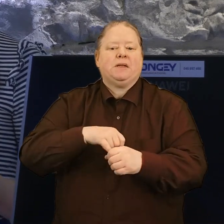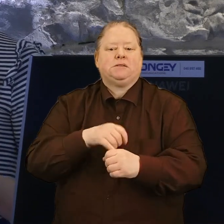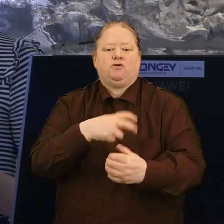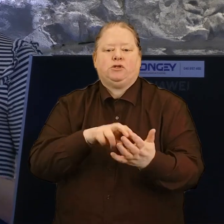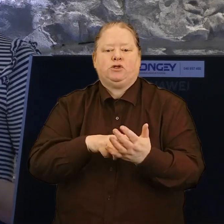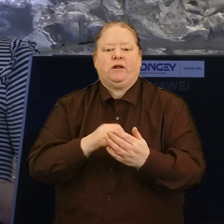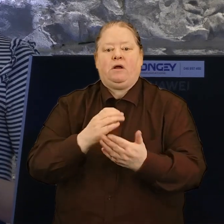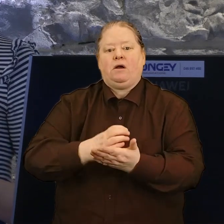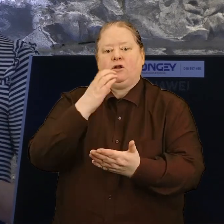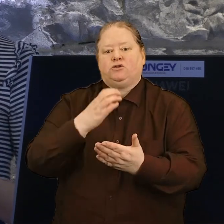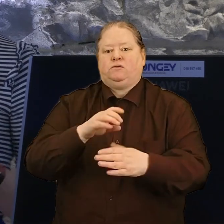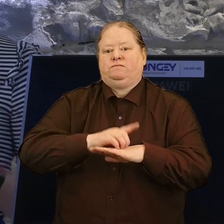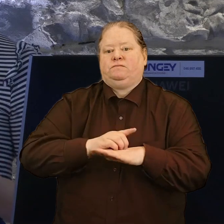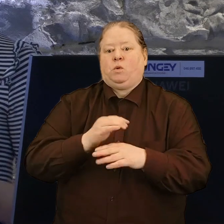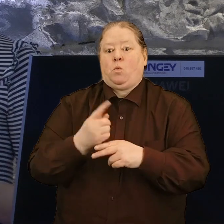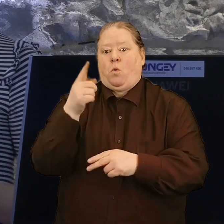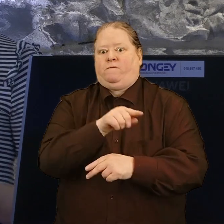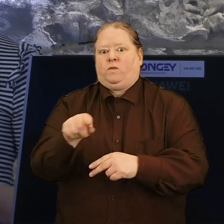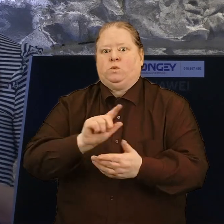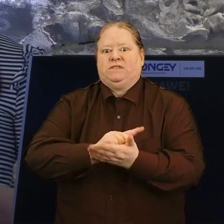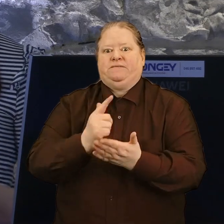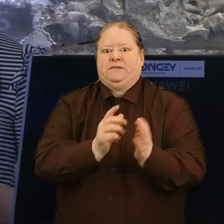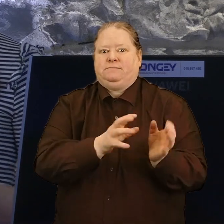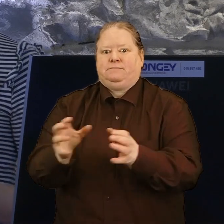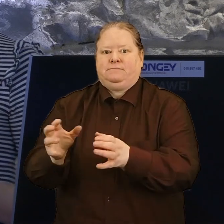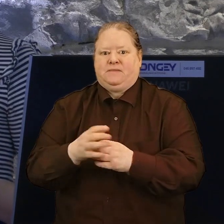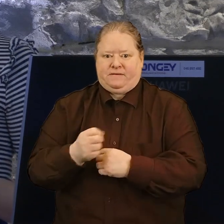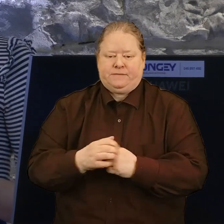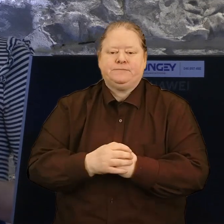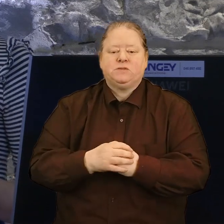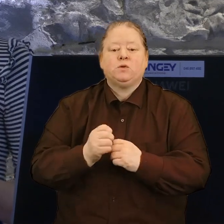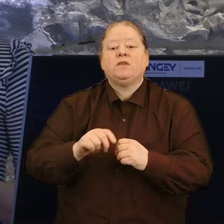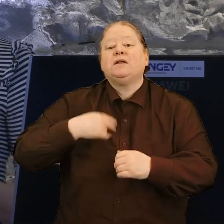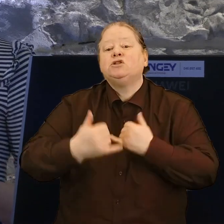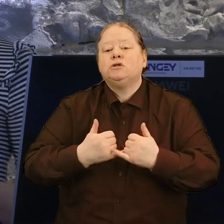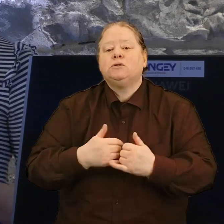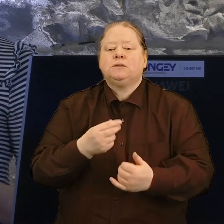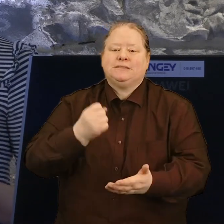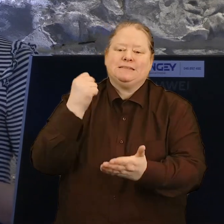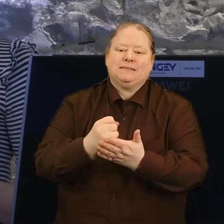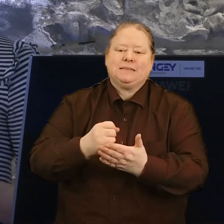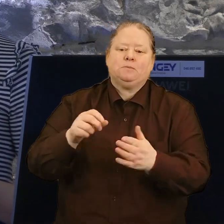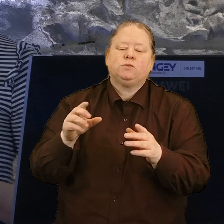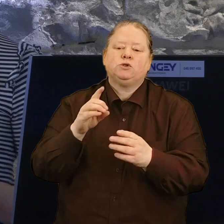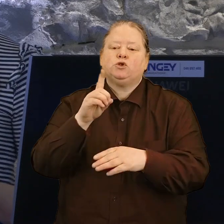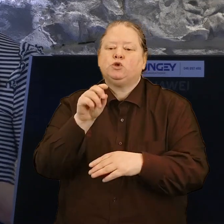College of Physicians was one of those seventeen bodies. The following year, stamp duty on the college's certificates